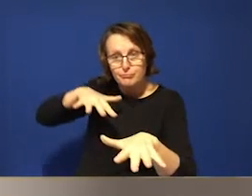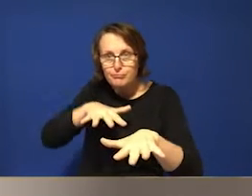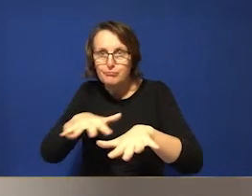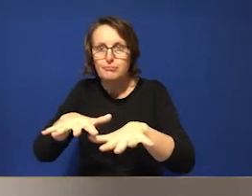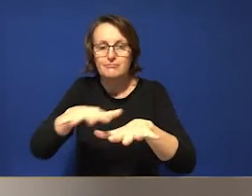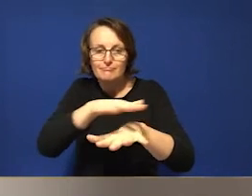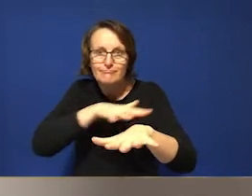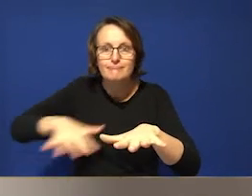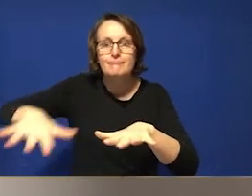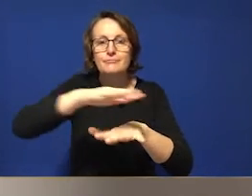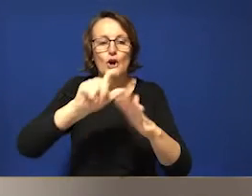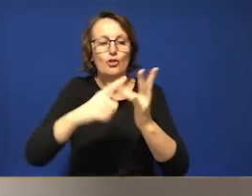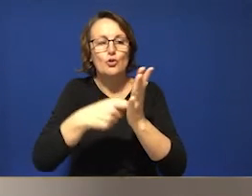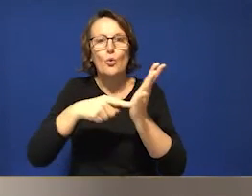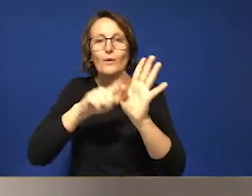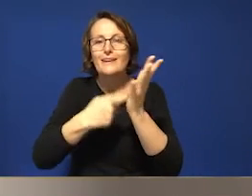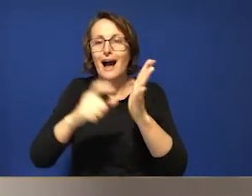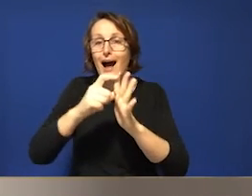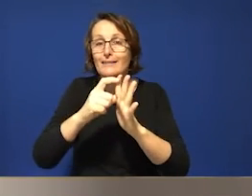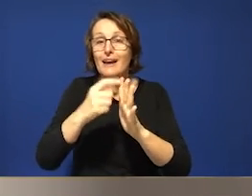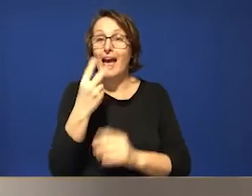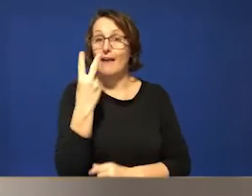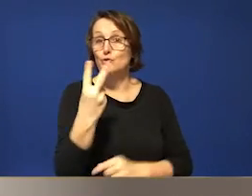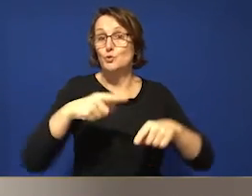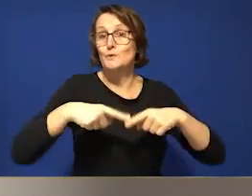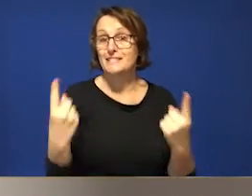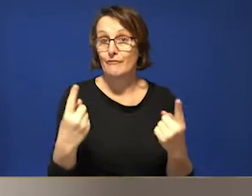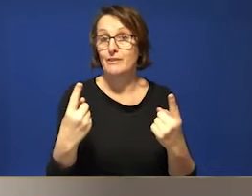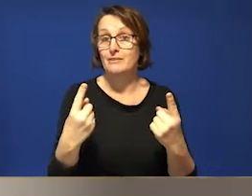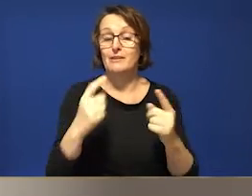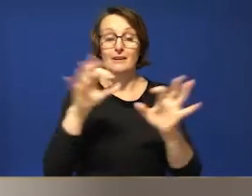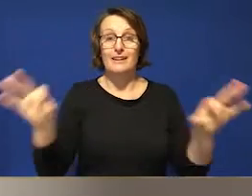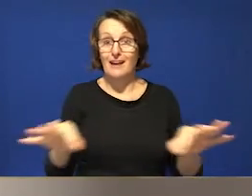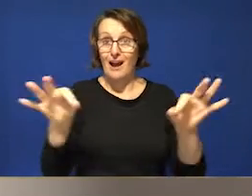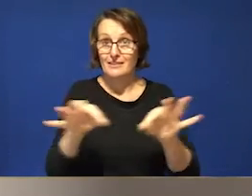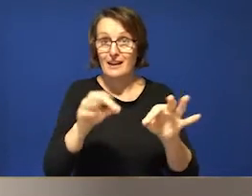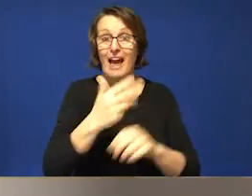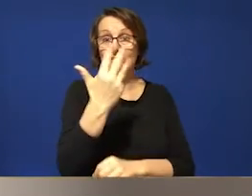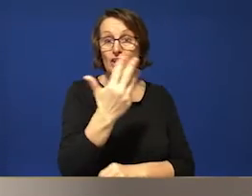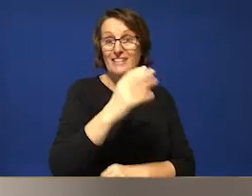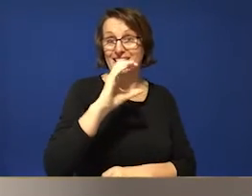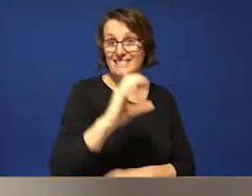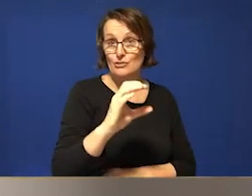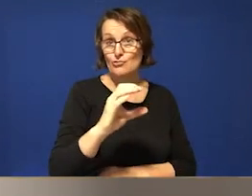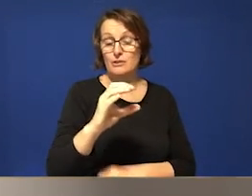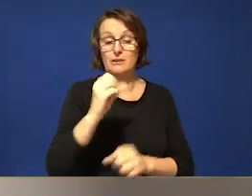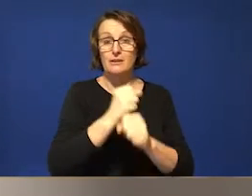So there are two stylistically different gardens. There's the 19th century heritage garden, which has folded into the interior of the courtyard.